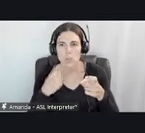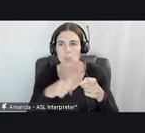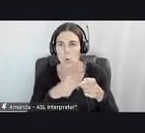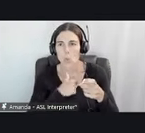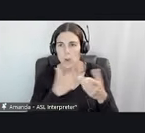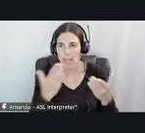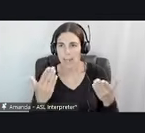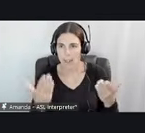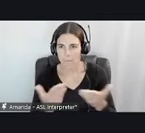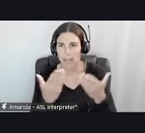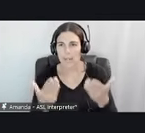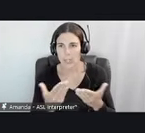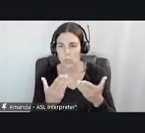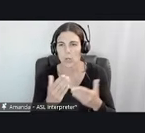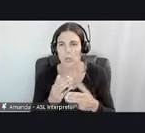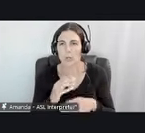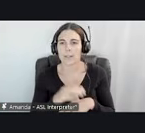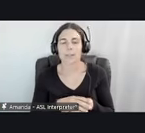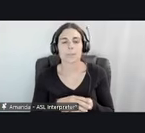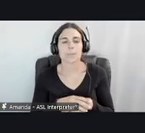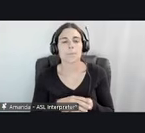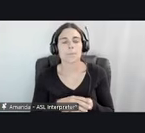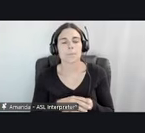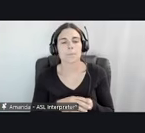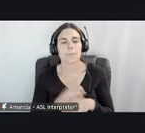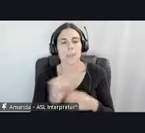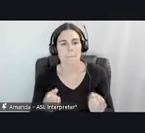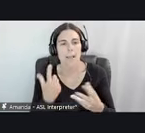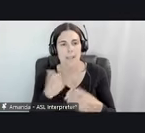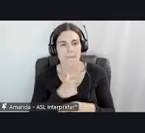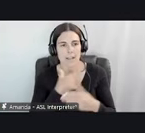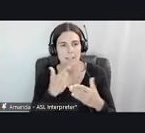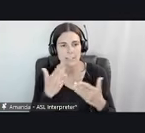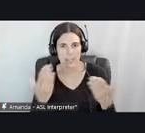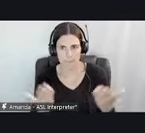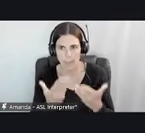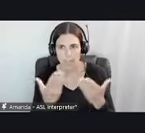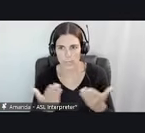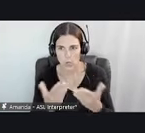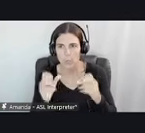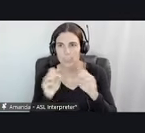uh like Cindy and Lori mentioned um but many of us have been here in systems and organizations that